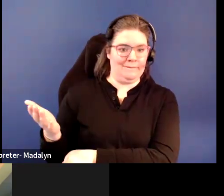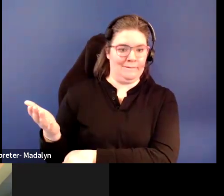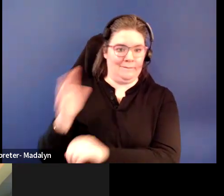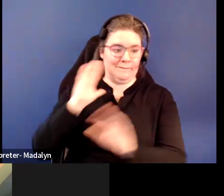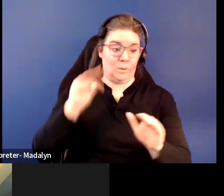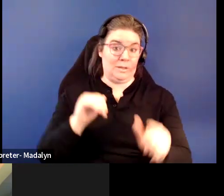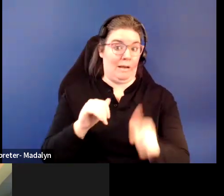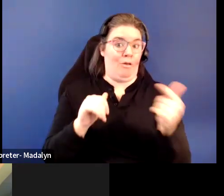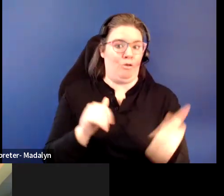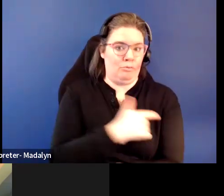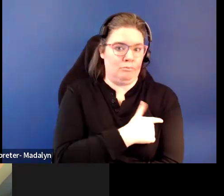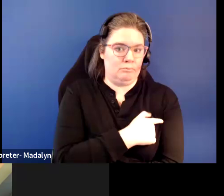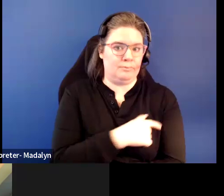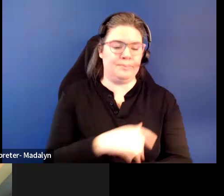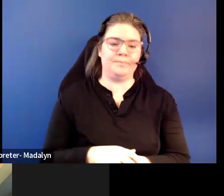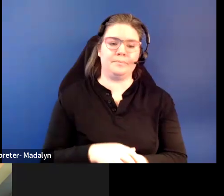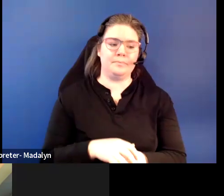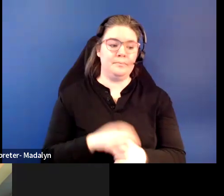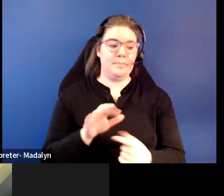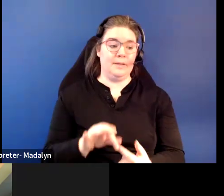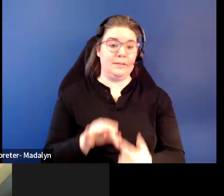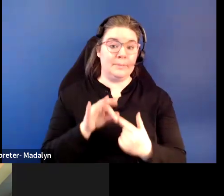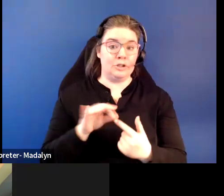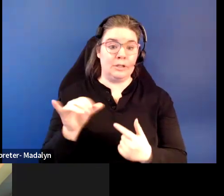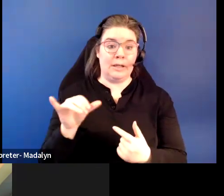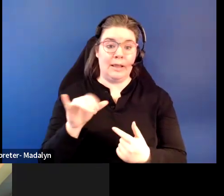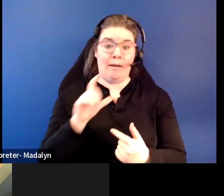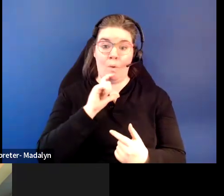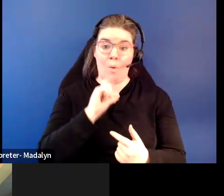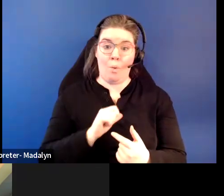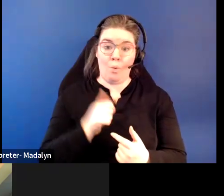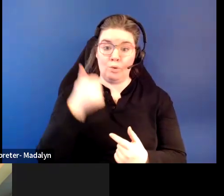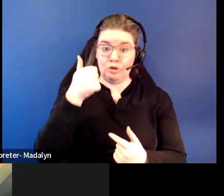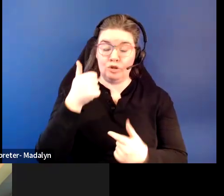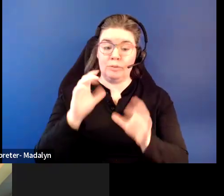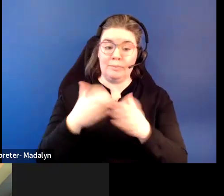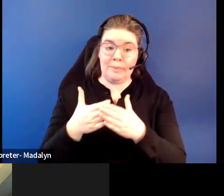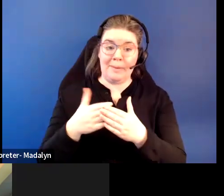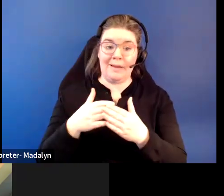Sierra Royster, APRIL (she, her): especially with some of like The the older population with shingles like that. 55 plus